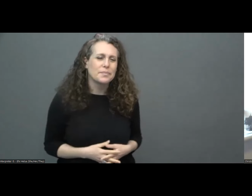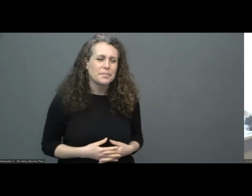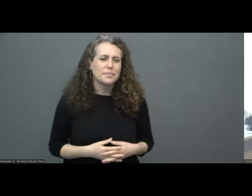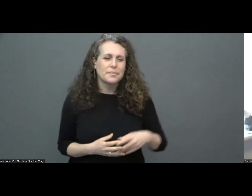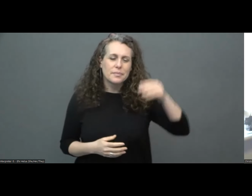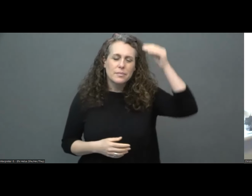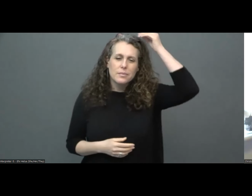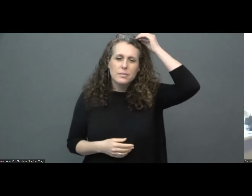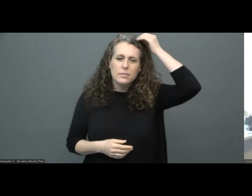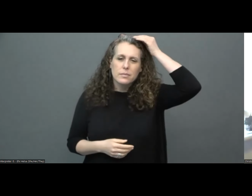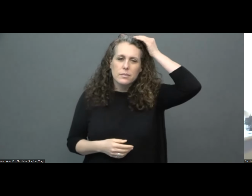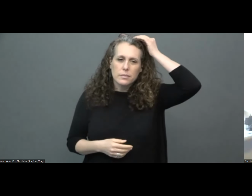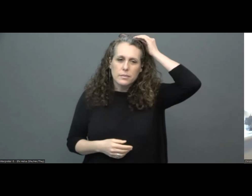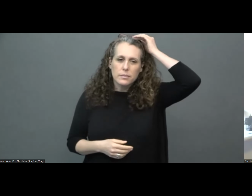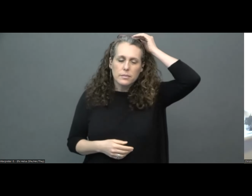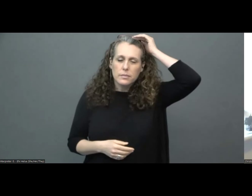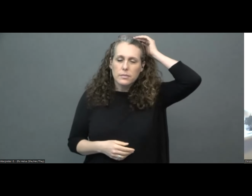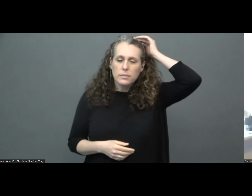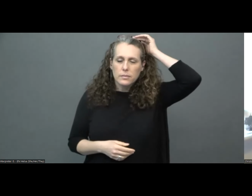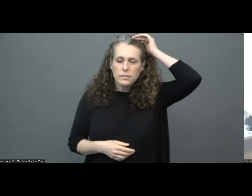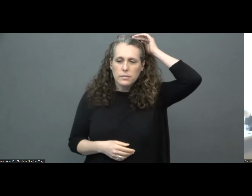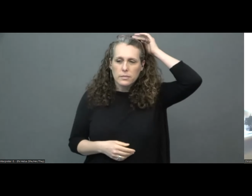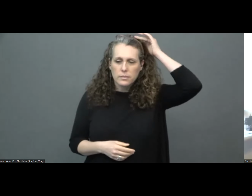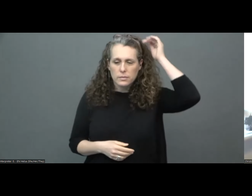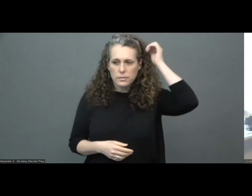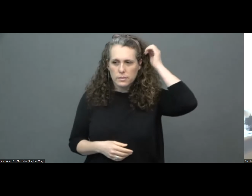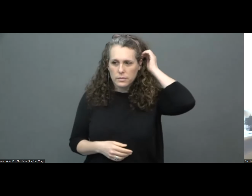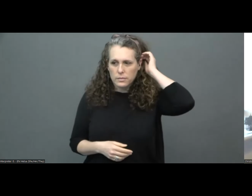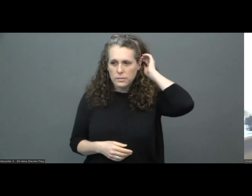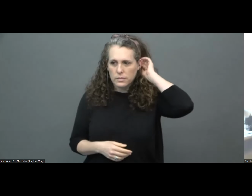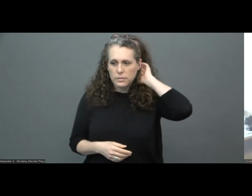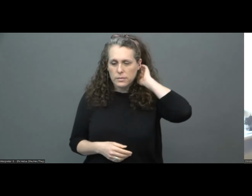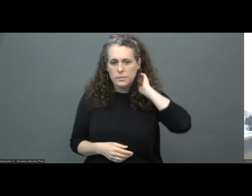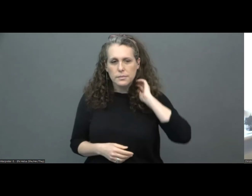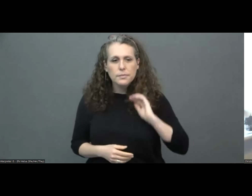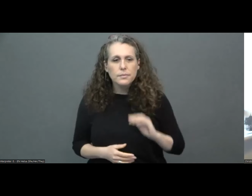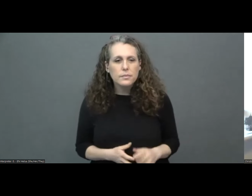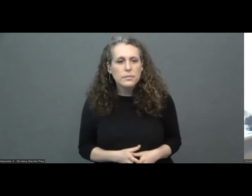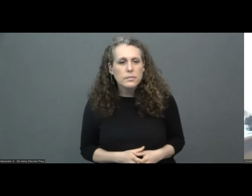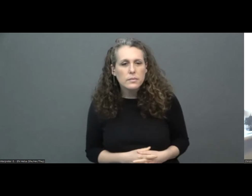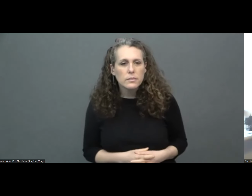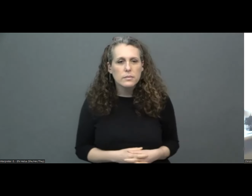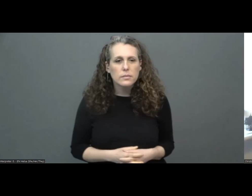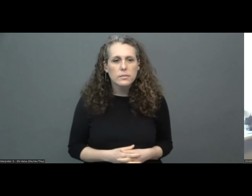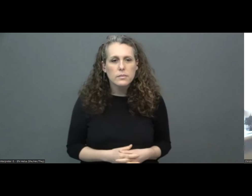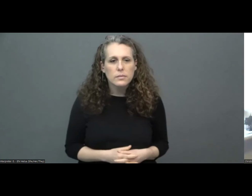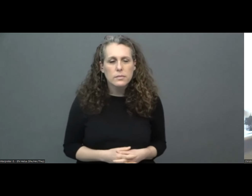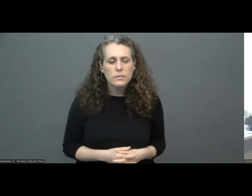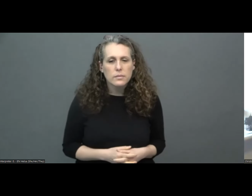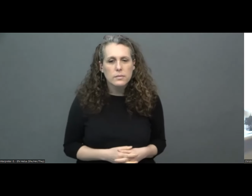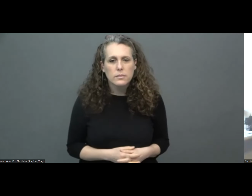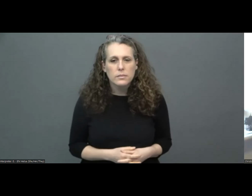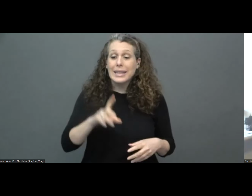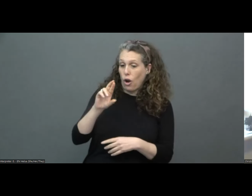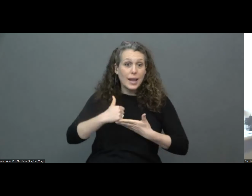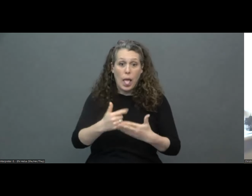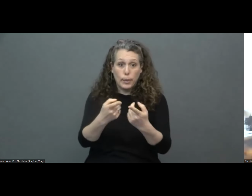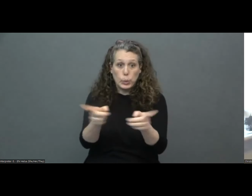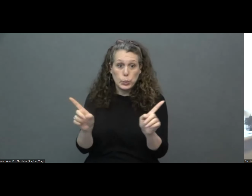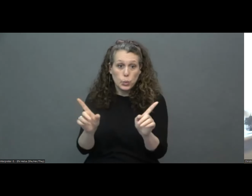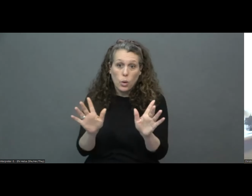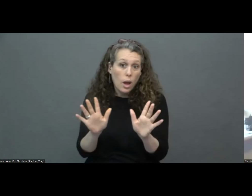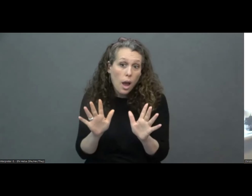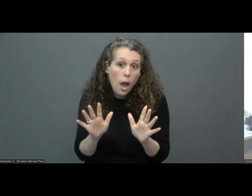I think one of the things that in the DRG we can help with is you know to bring all those